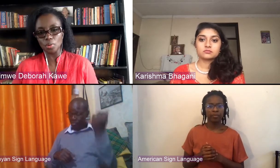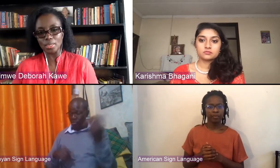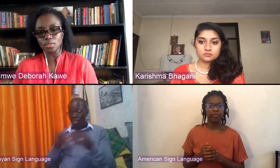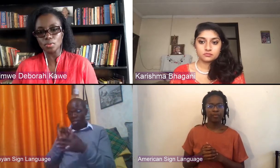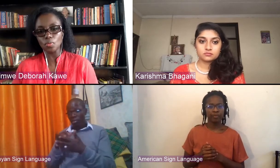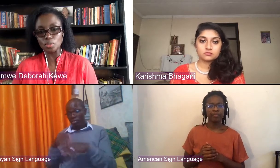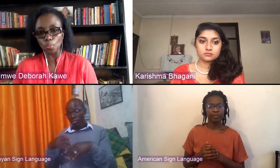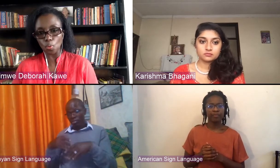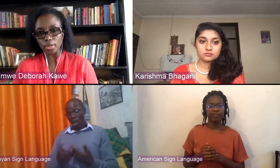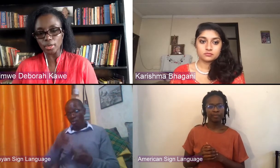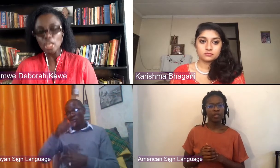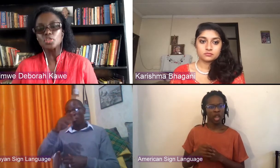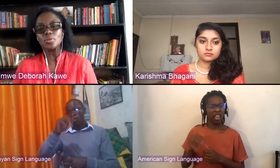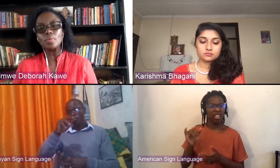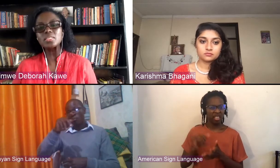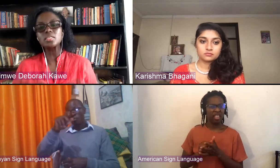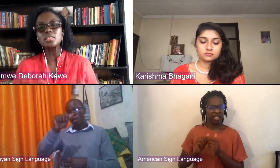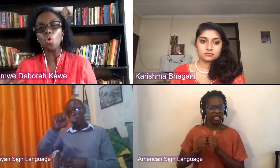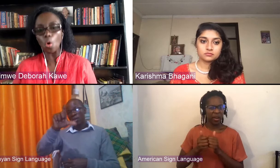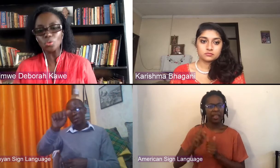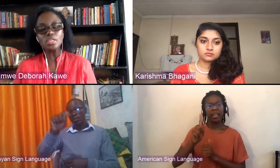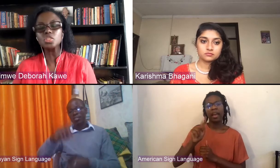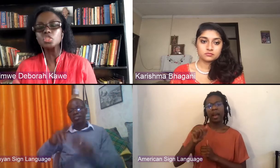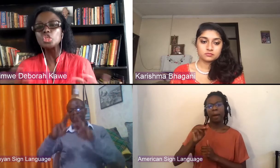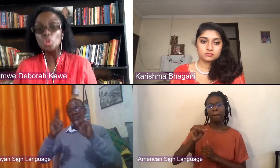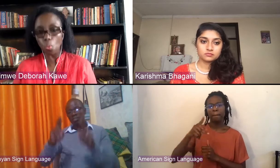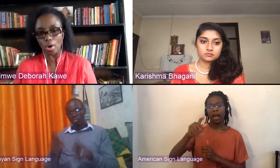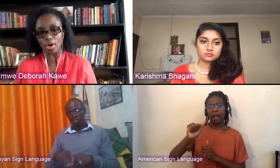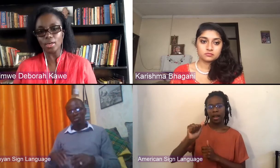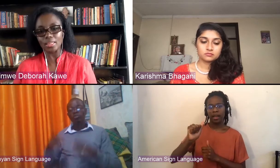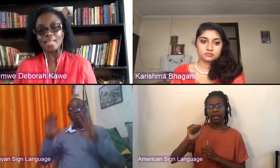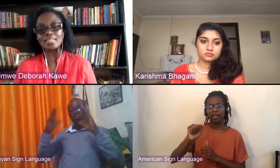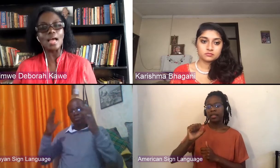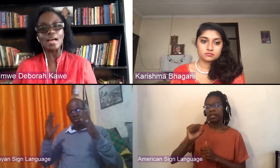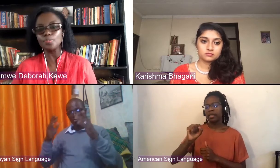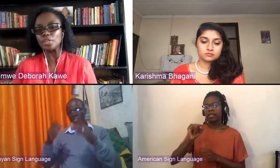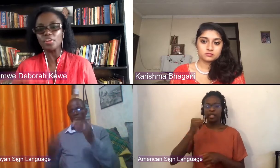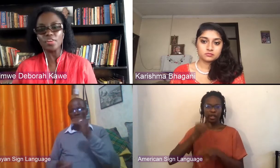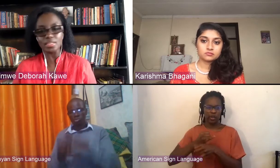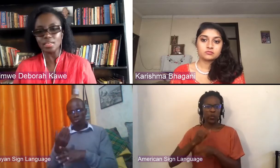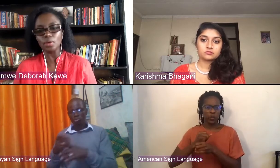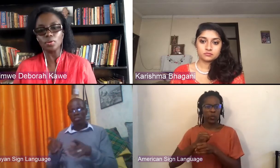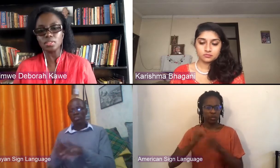was born. So there was this new work that had been created across